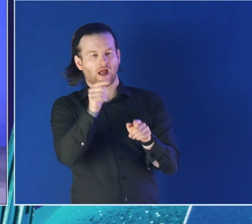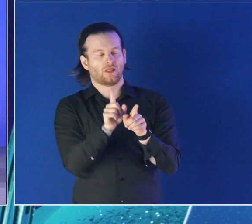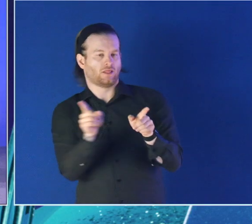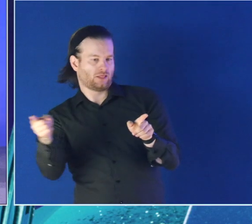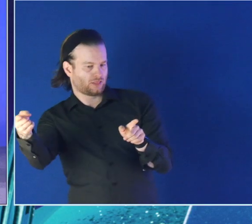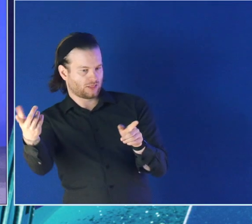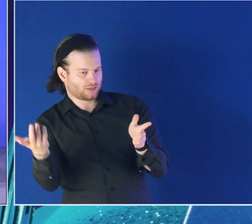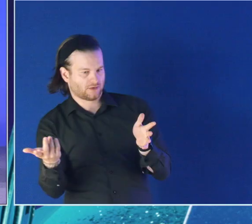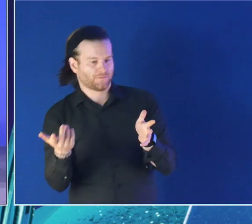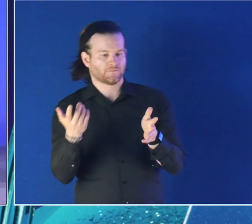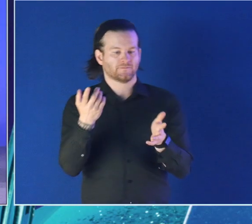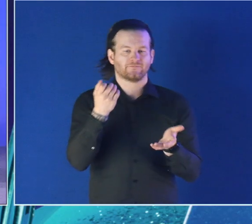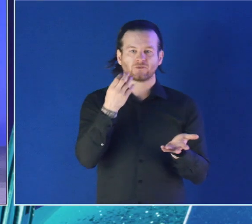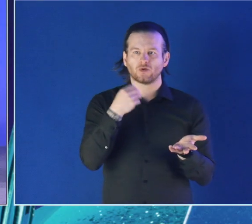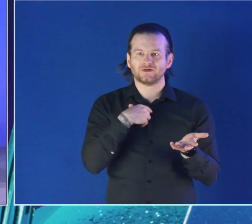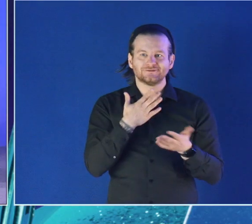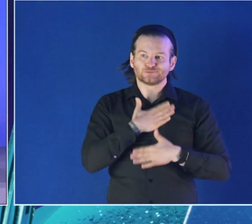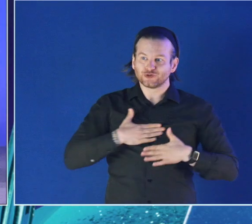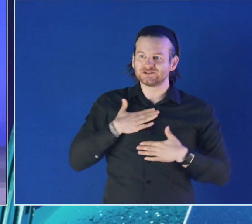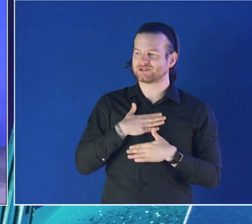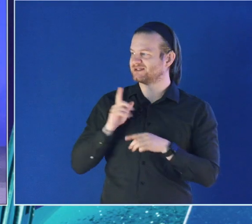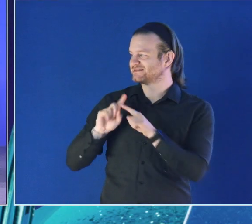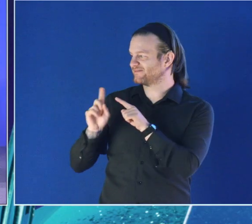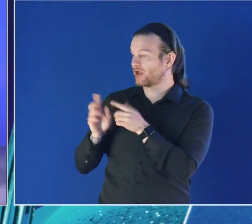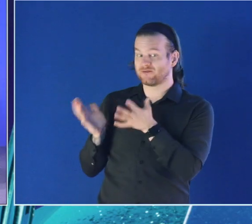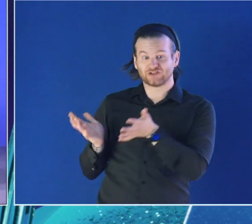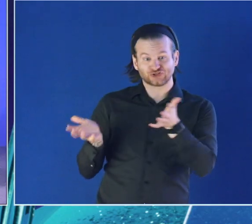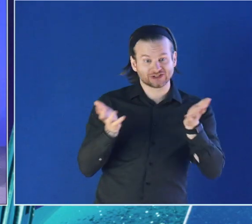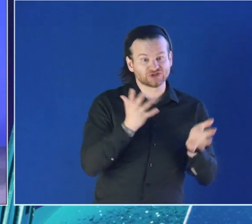Keep making it real, and enjoy the rest of your summit. Thank you. Thank you, Mary.